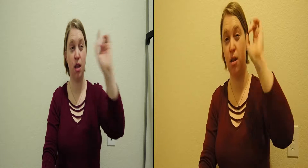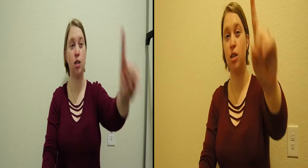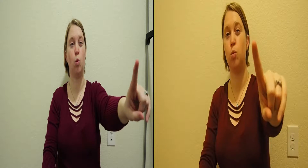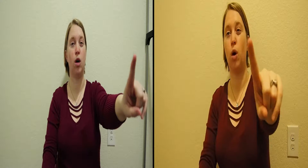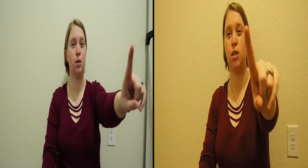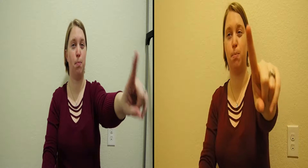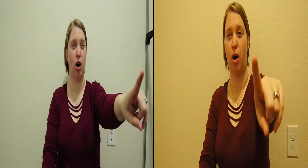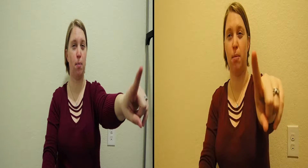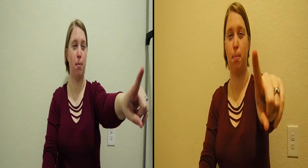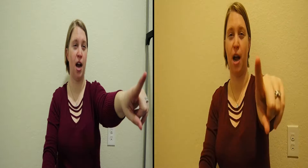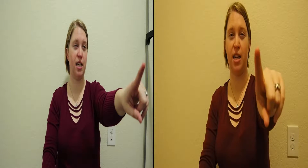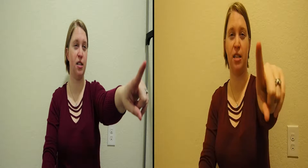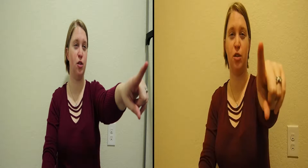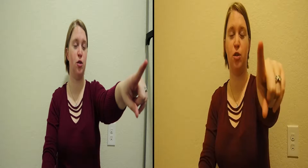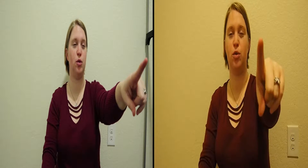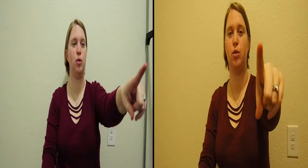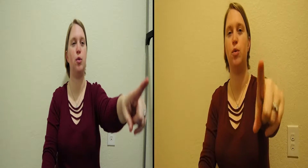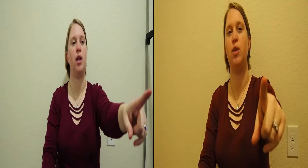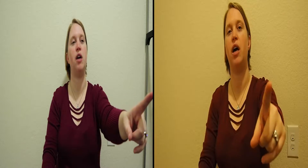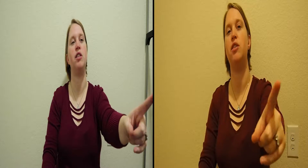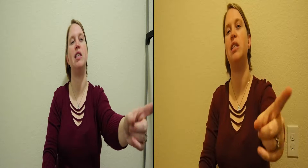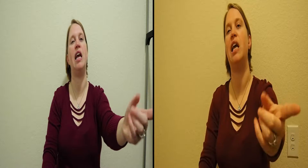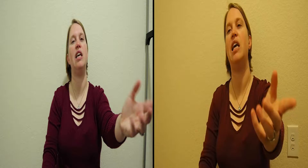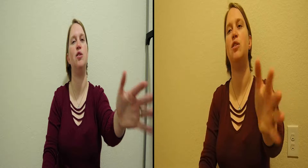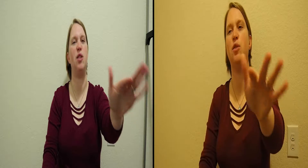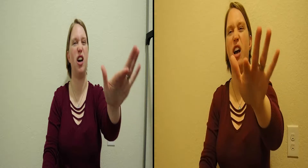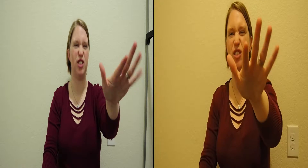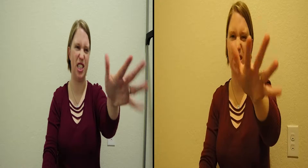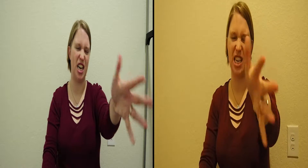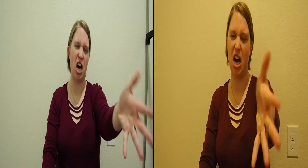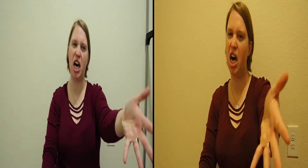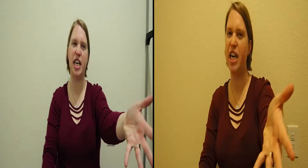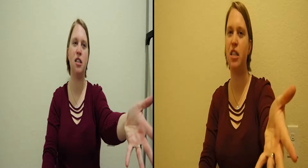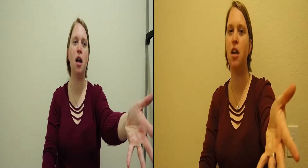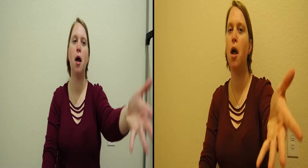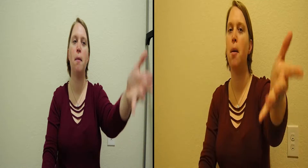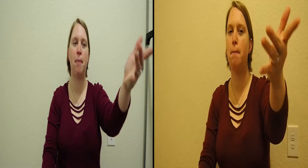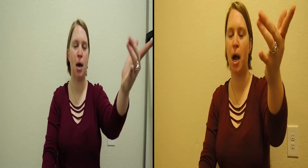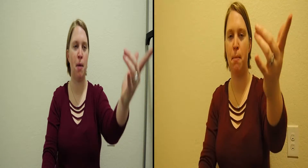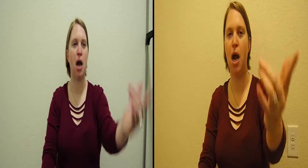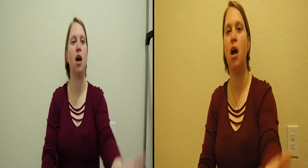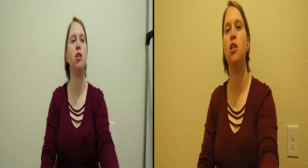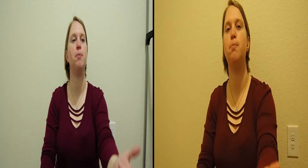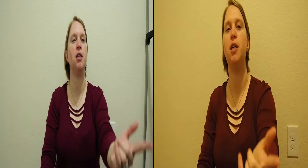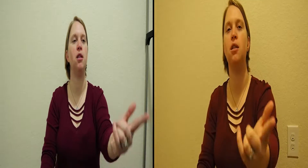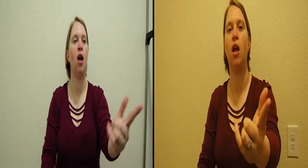this was bought back in 2008-2009 by my husband